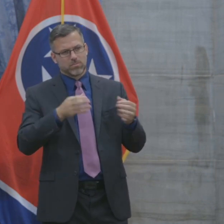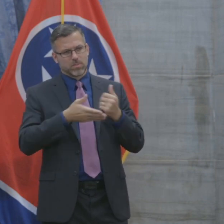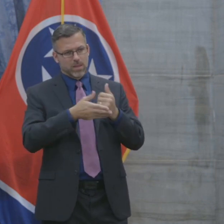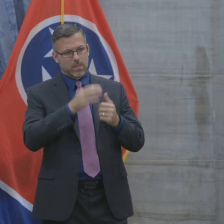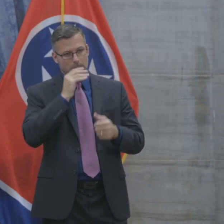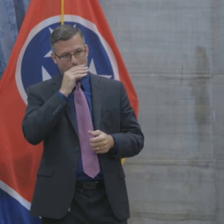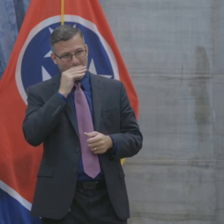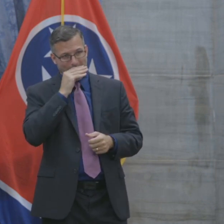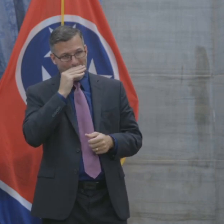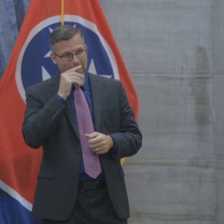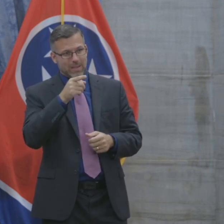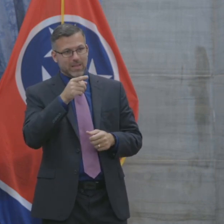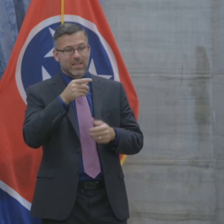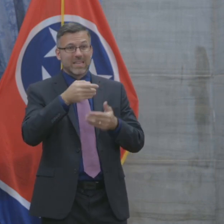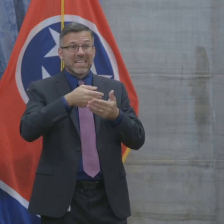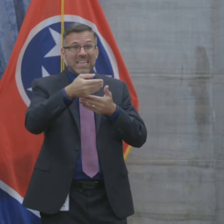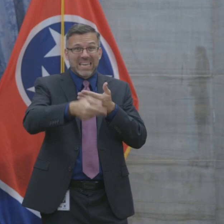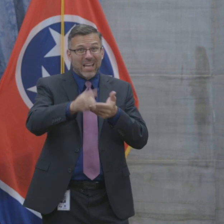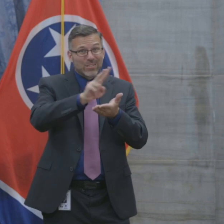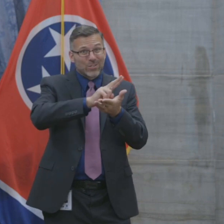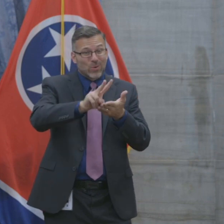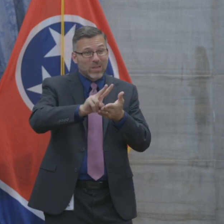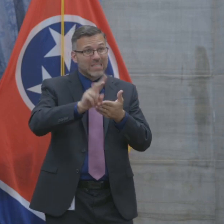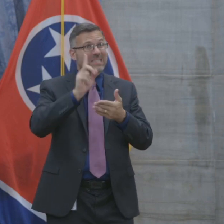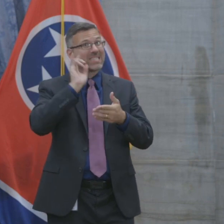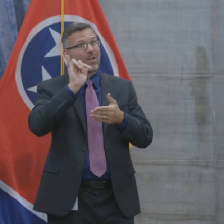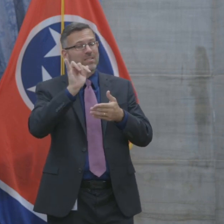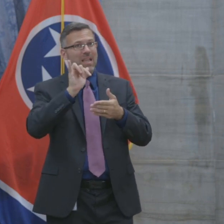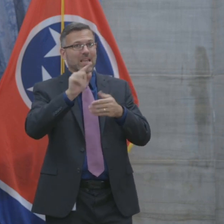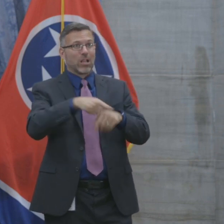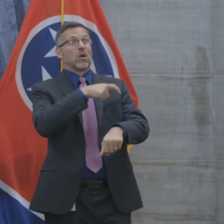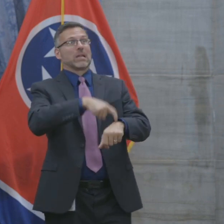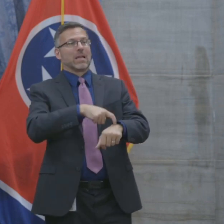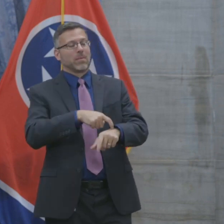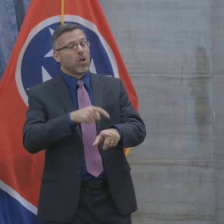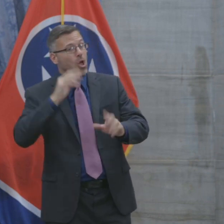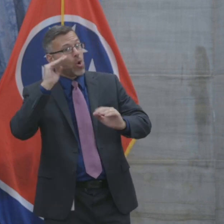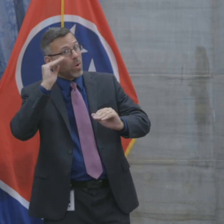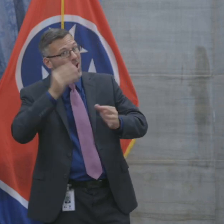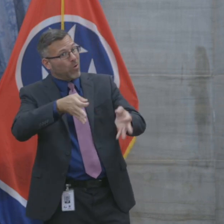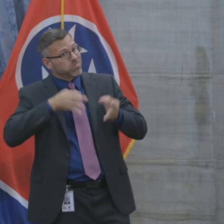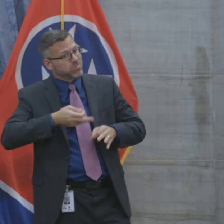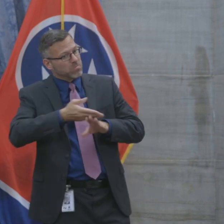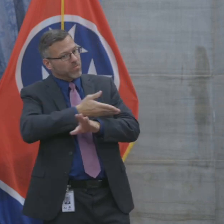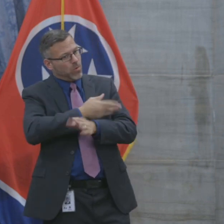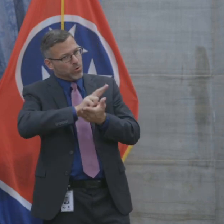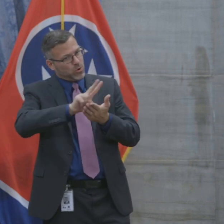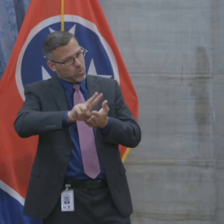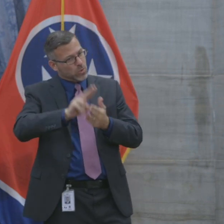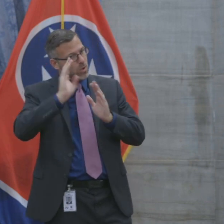school. So how can parents make an informed decision whether they don't have all the facts or details needed to decide whether